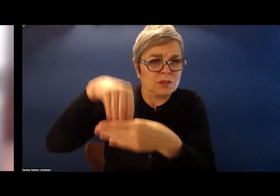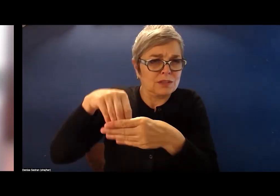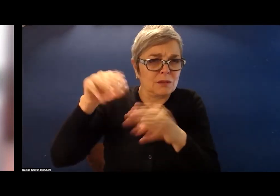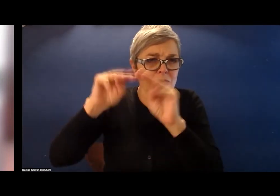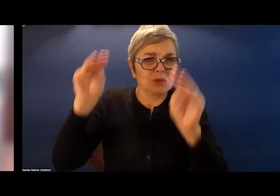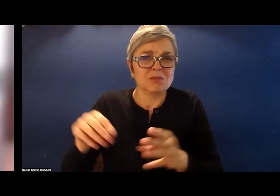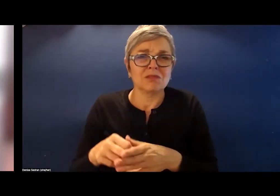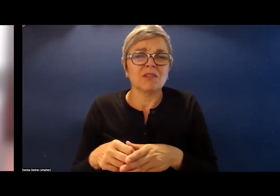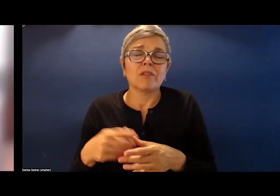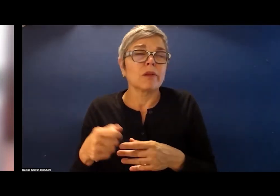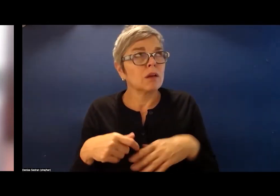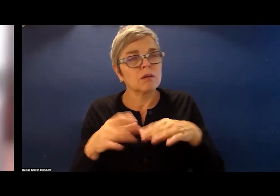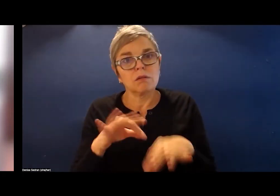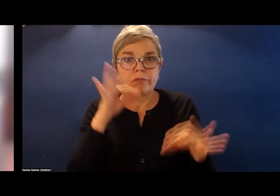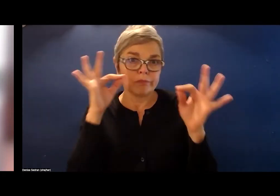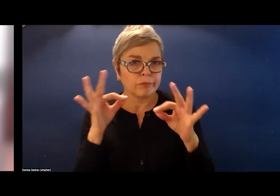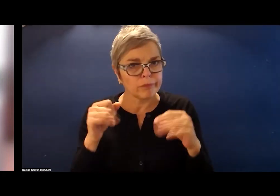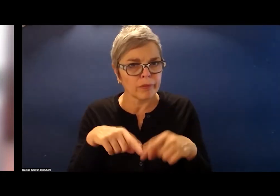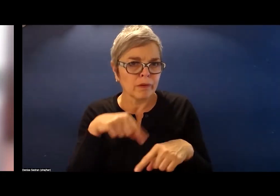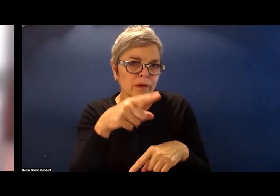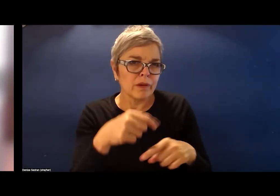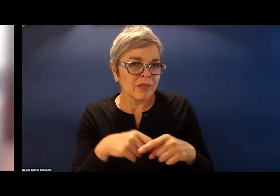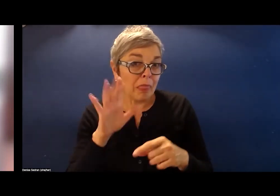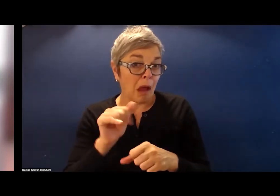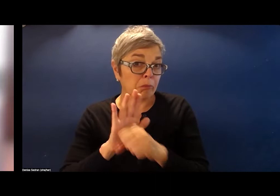isn't that over yet? When are things going to swing back?